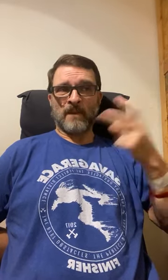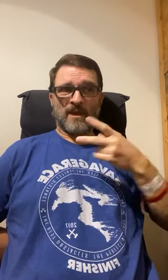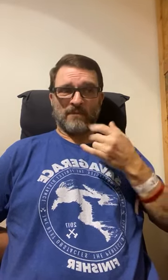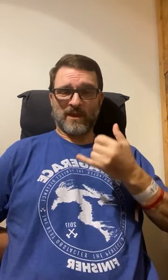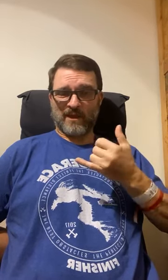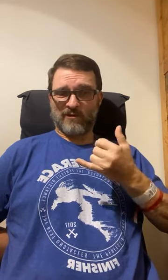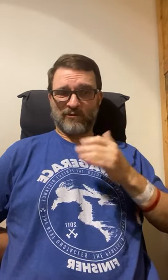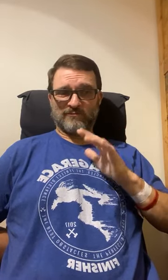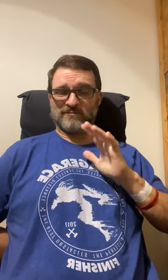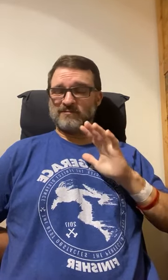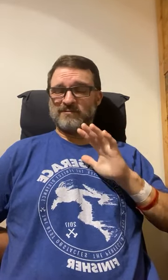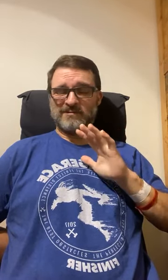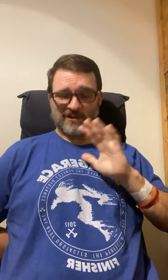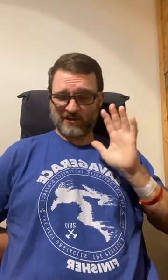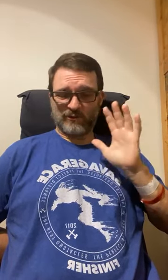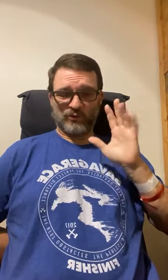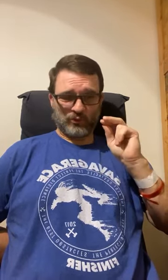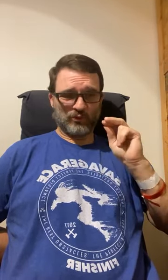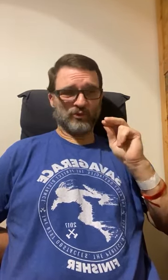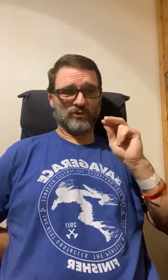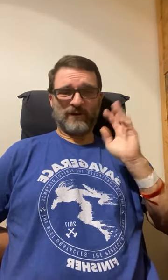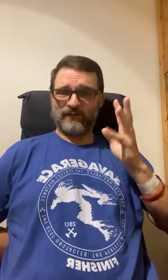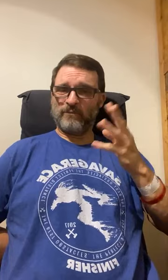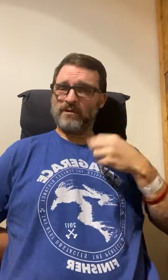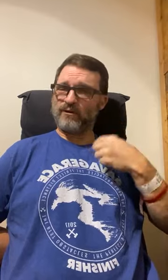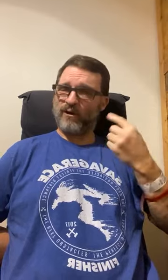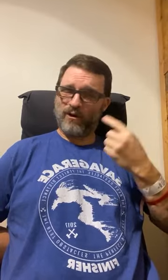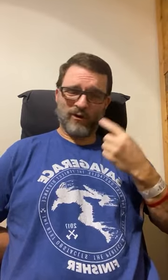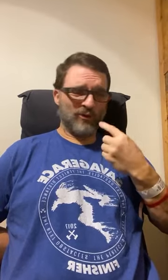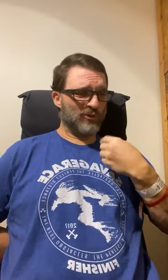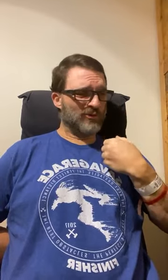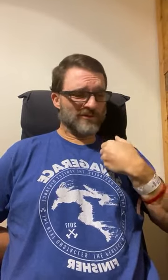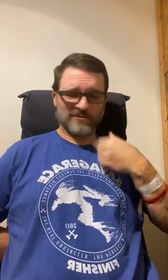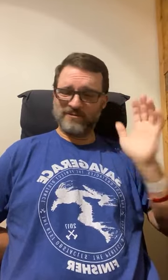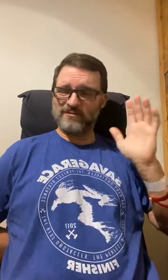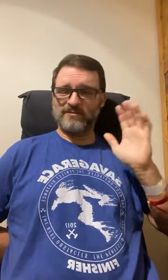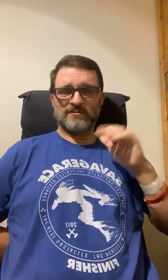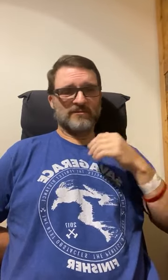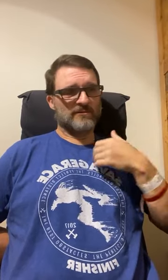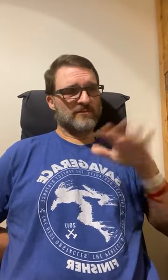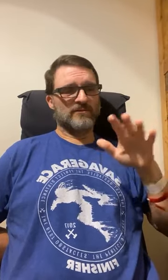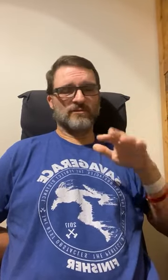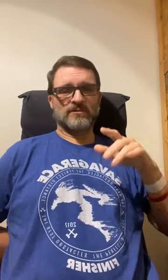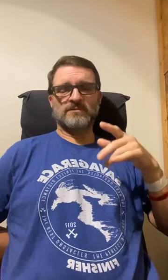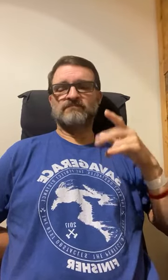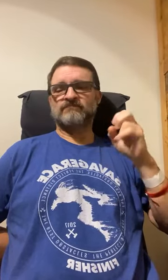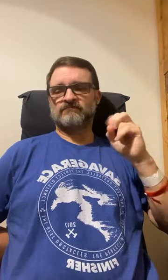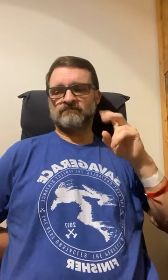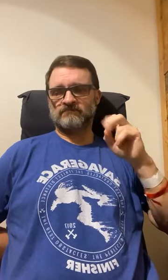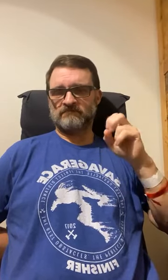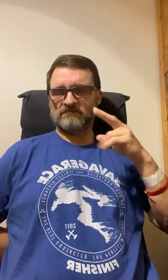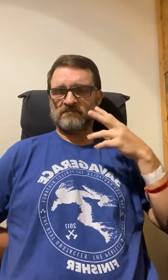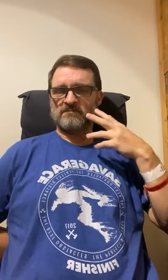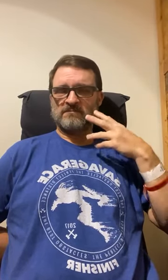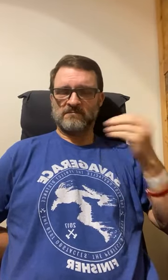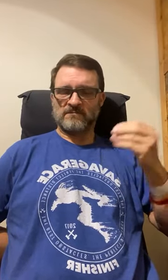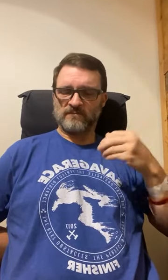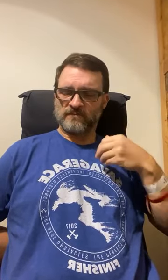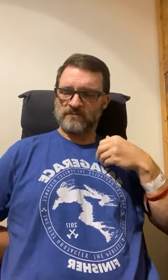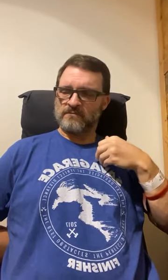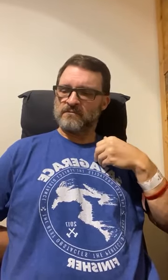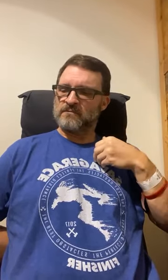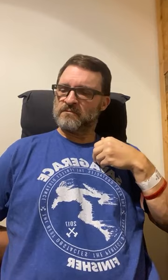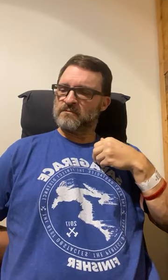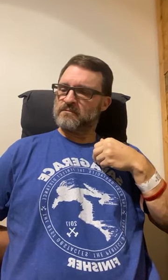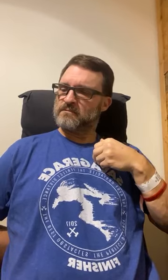The nurse said ok will come back later I said fine but now is not a good time.